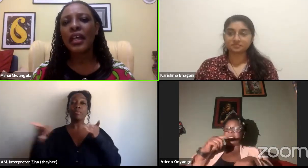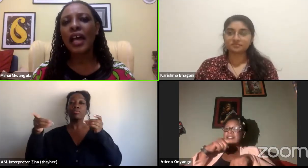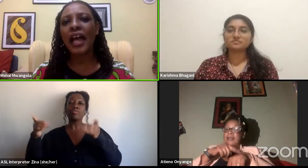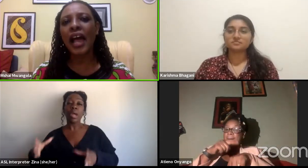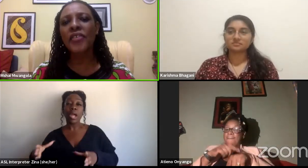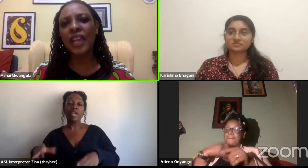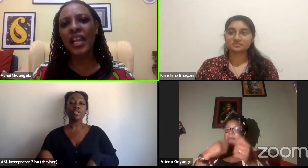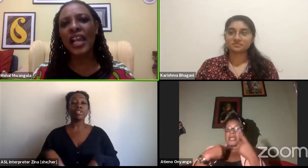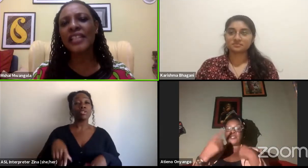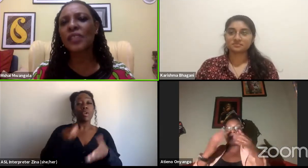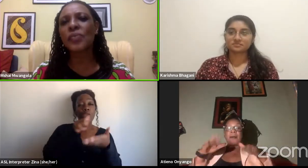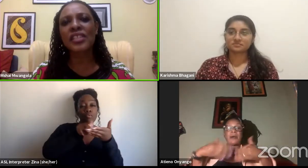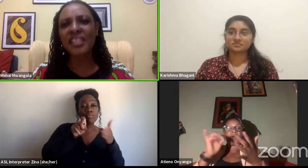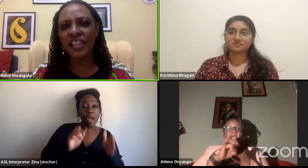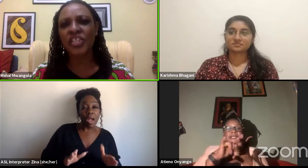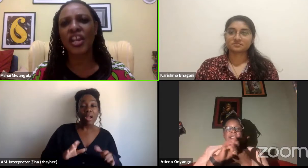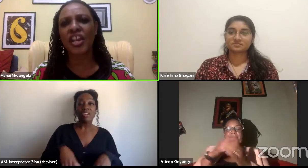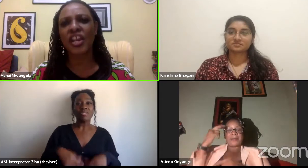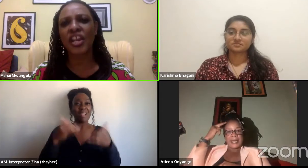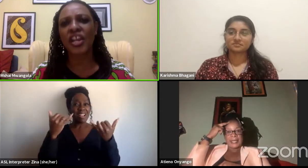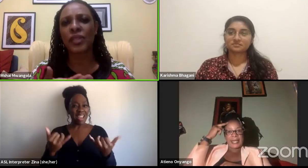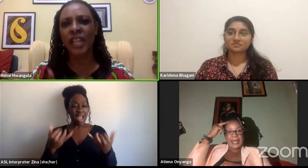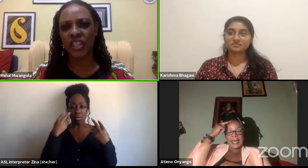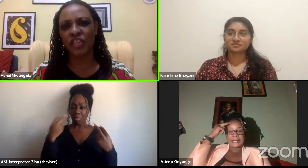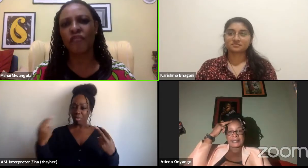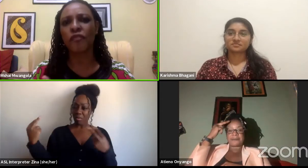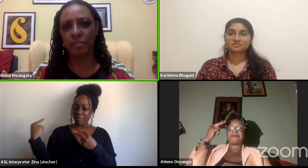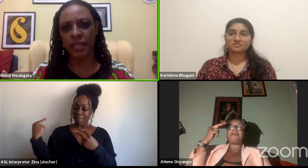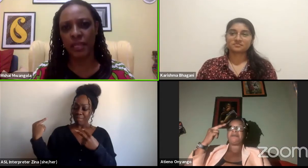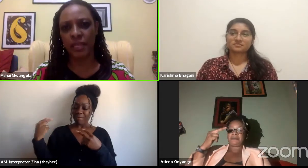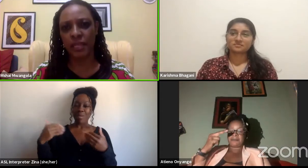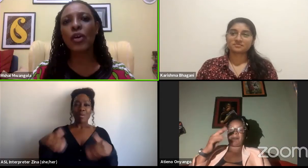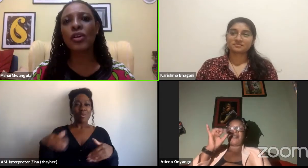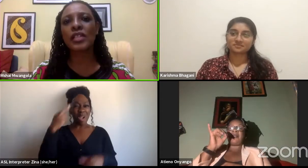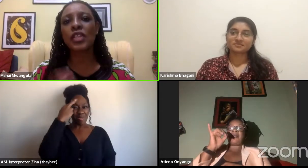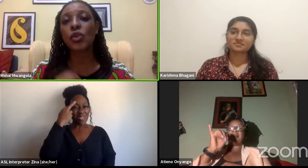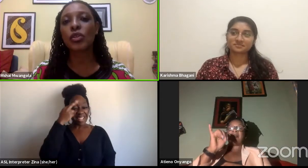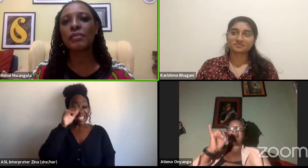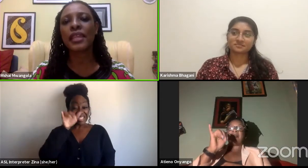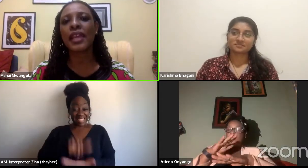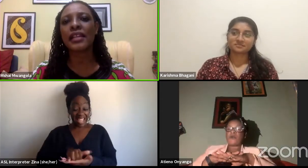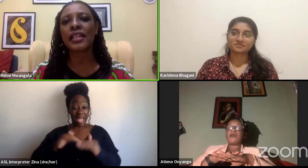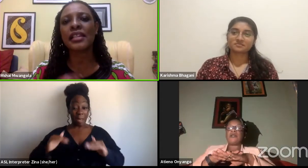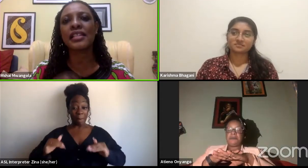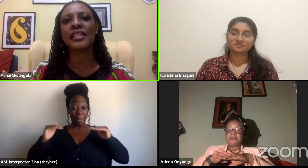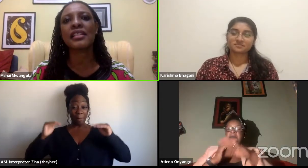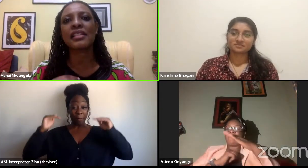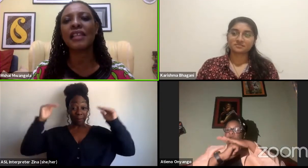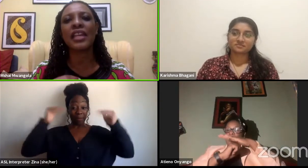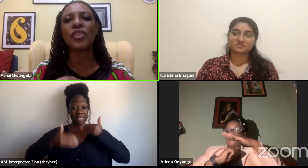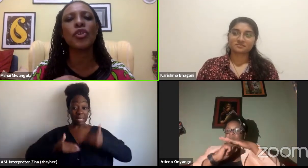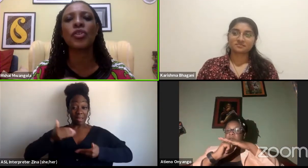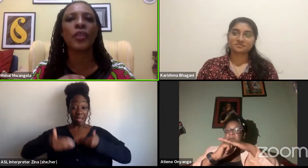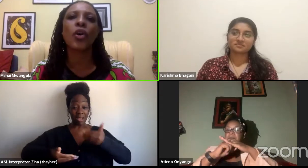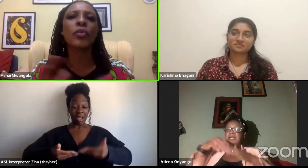I realize it was such a great foundation for me because it taught me that the goal